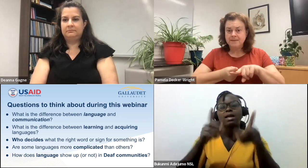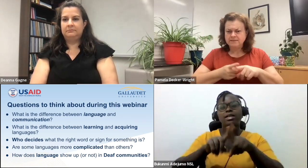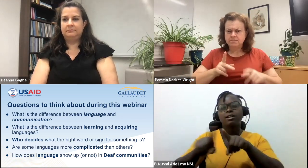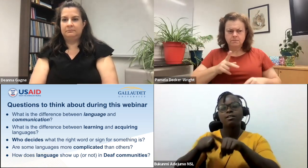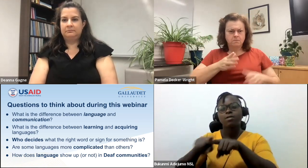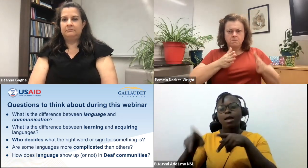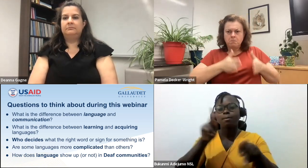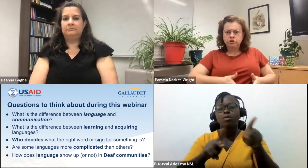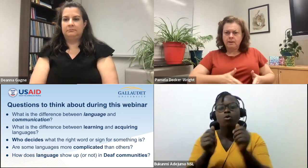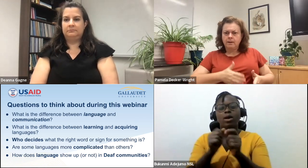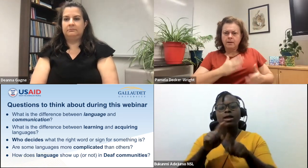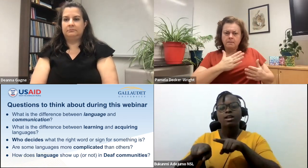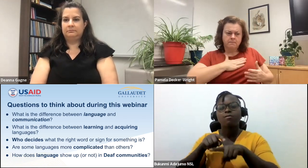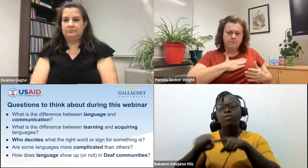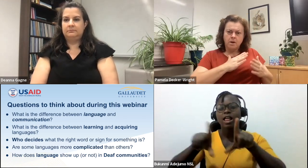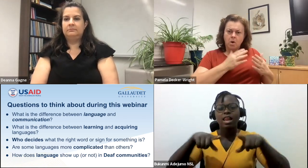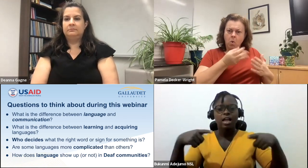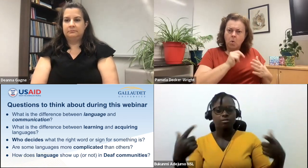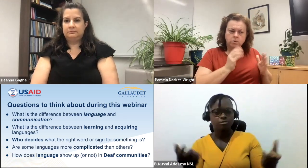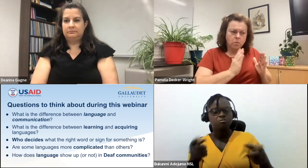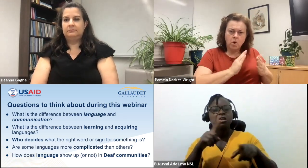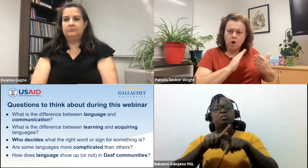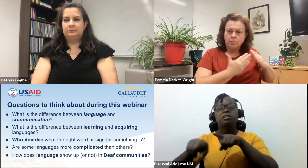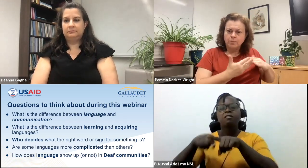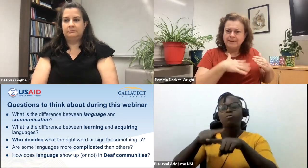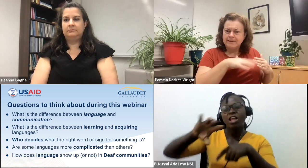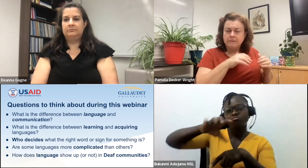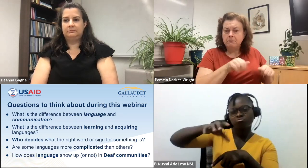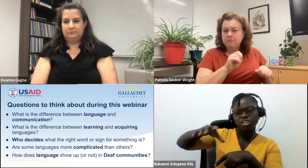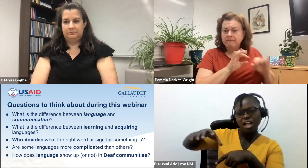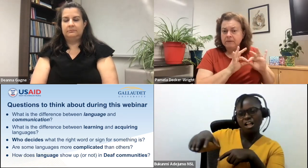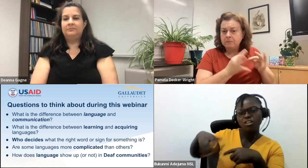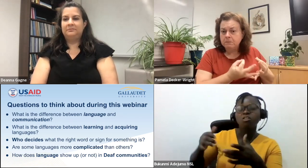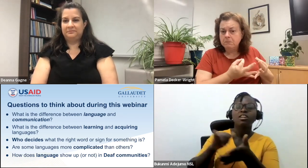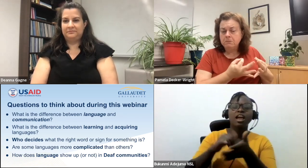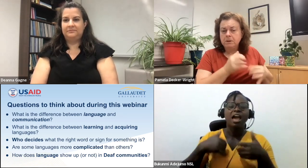that are occurring in different places. And not only that, then down to the individual within a certain